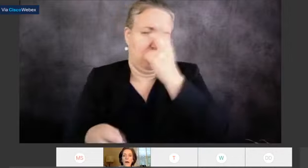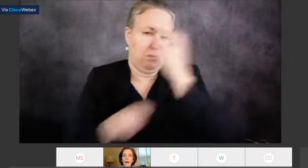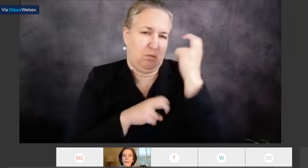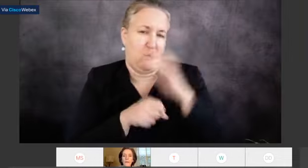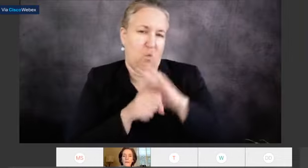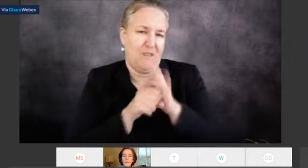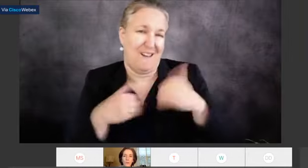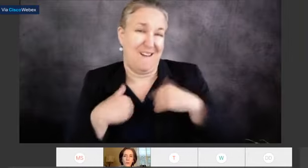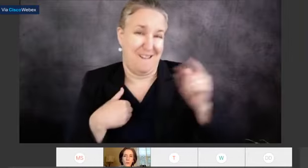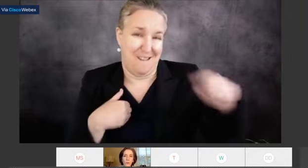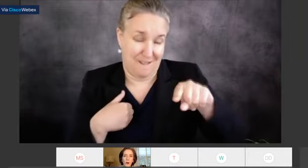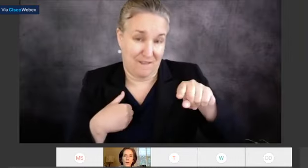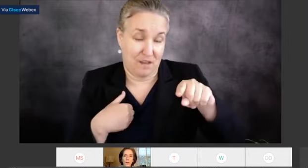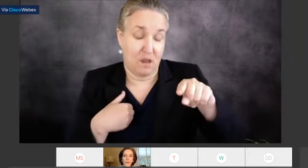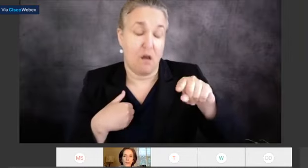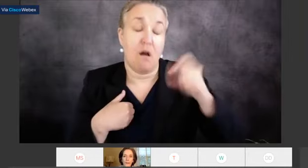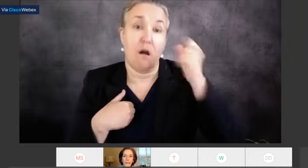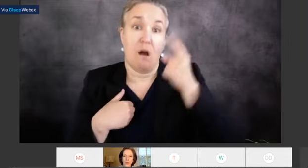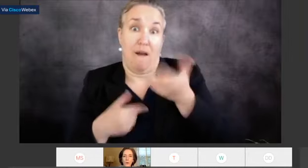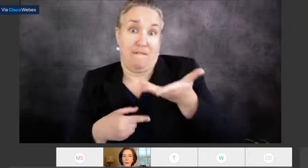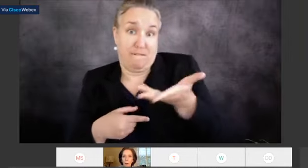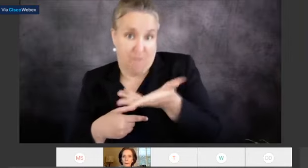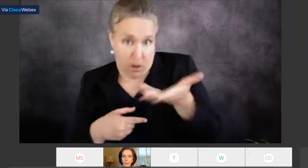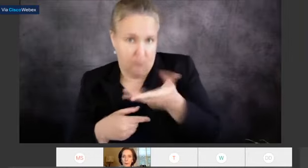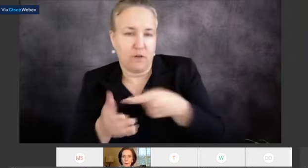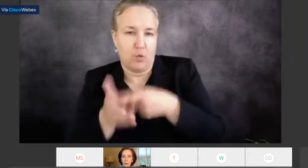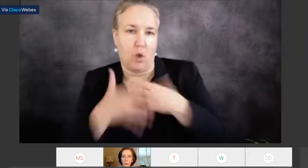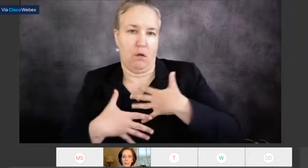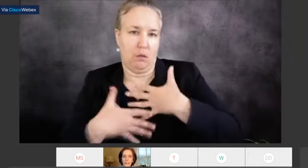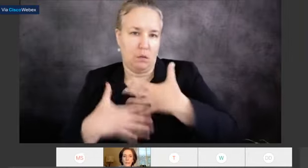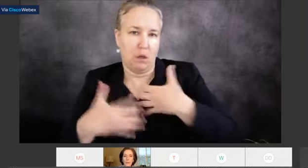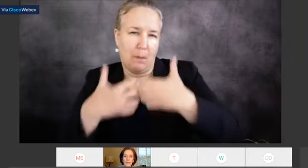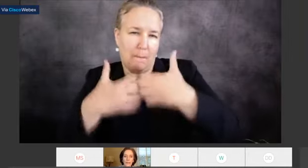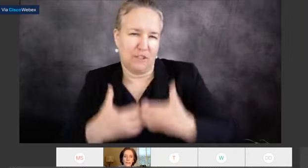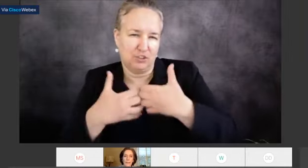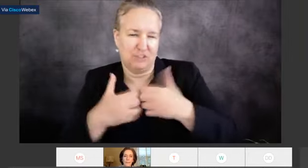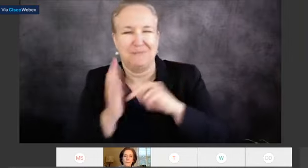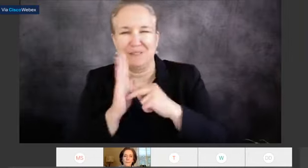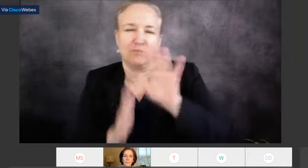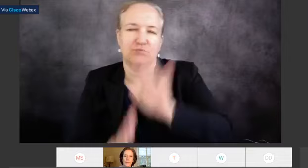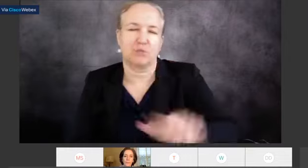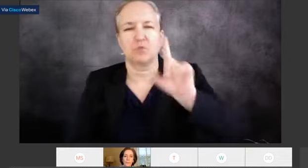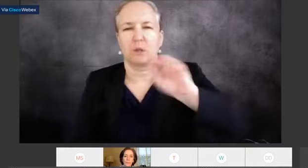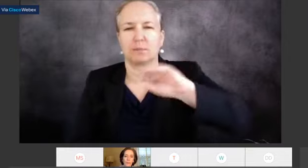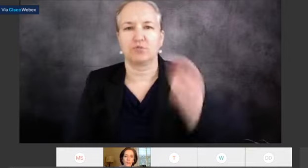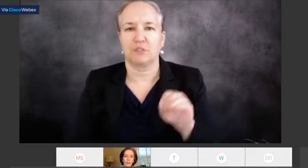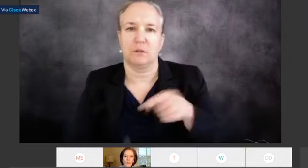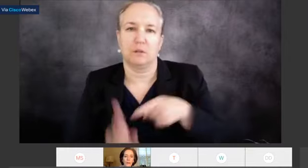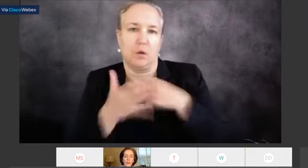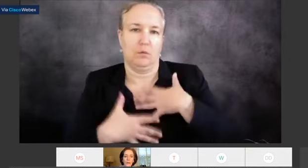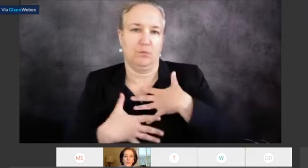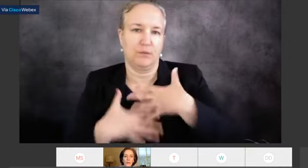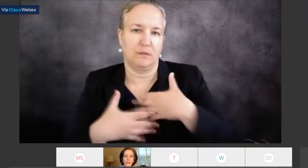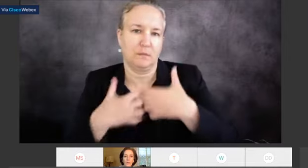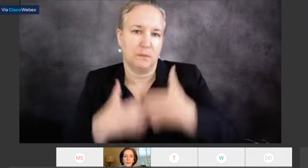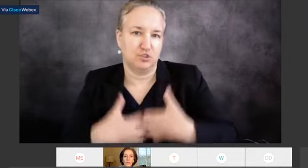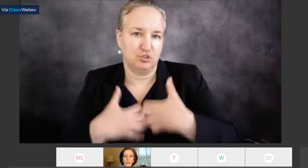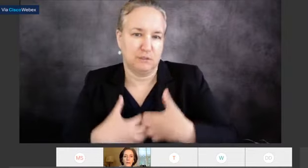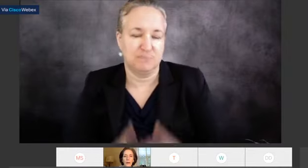five of these individuals requiring a ventilator or approximately 20 percent